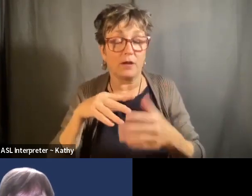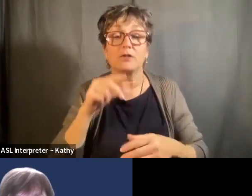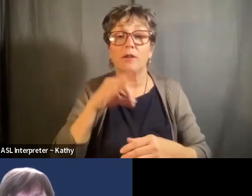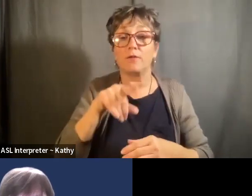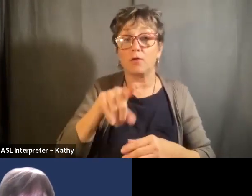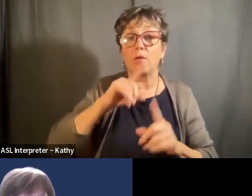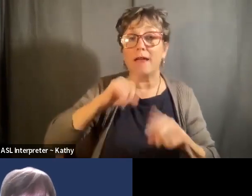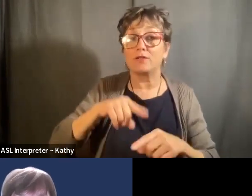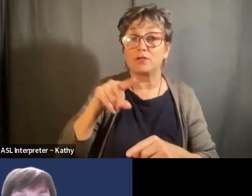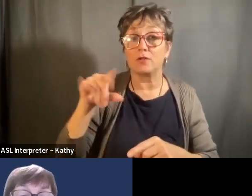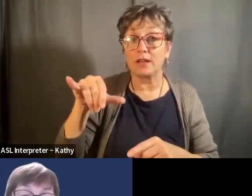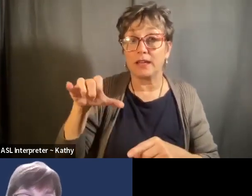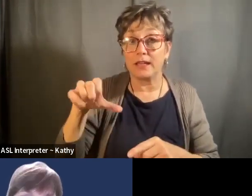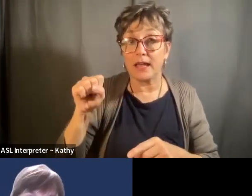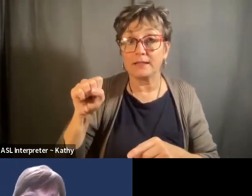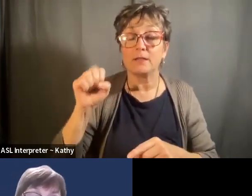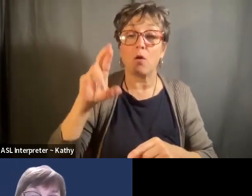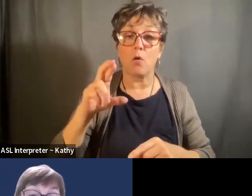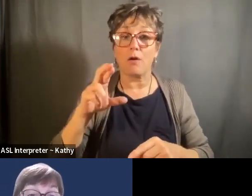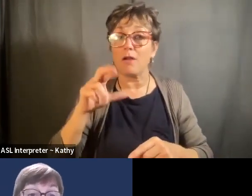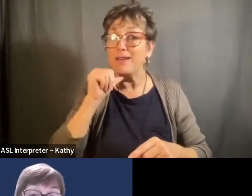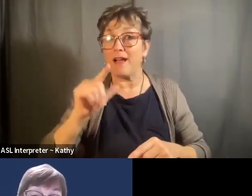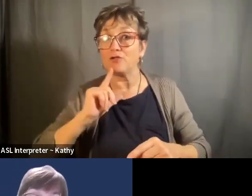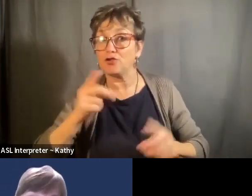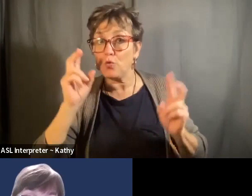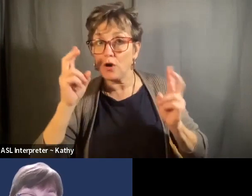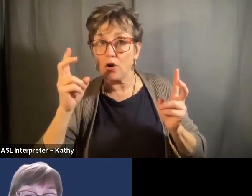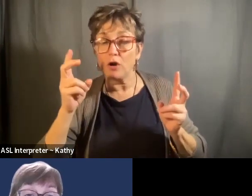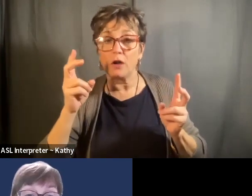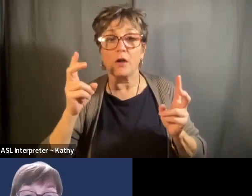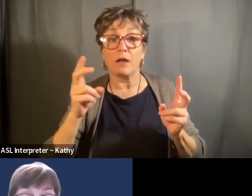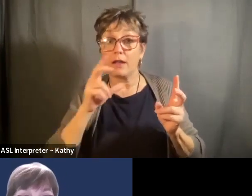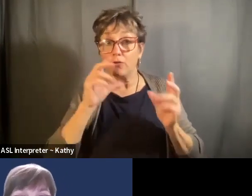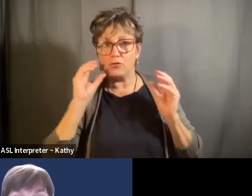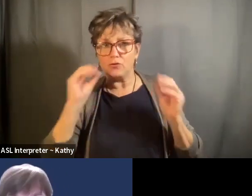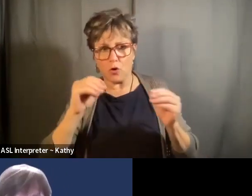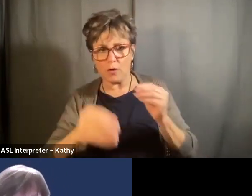and we don't have a additional survey and then we add one later you would be contacted by email.